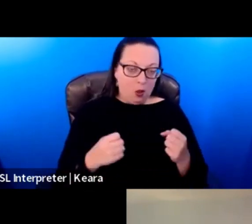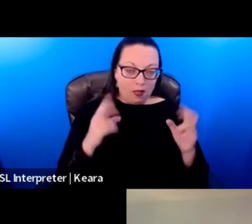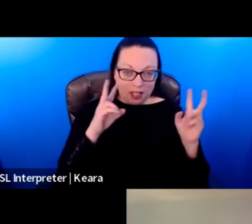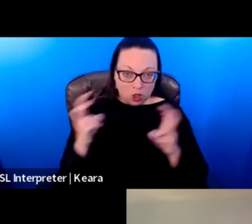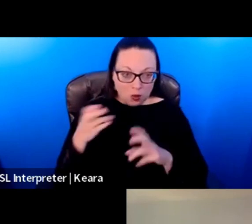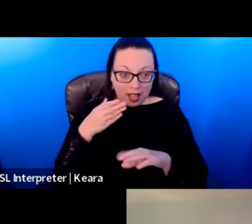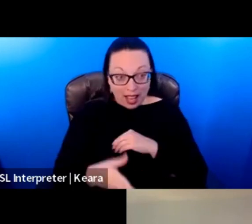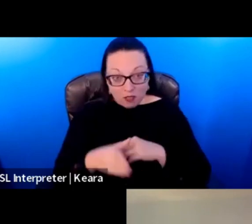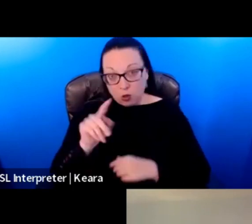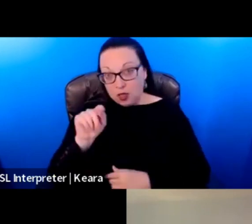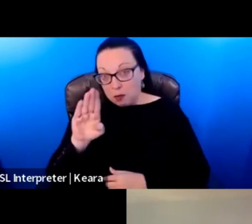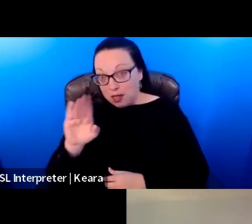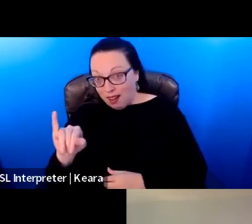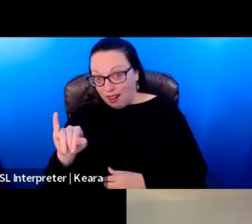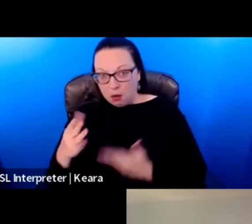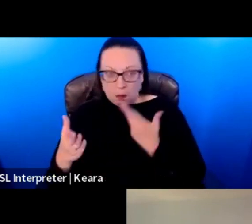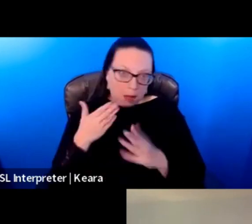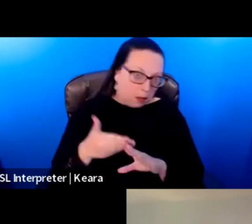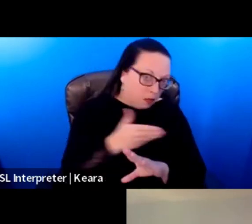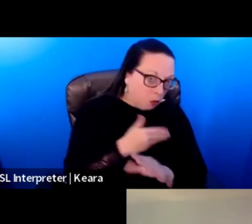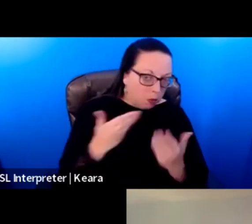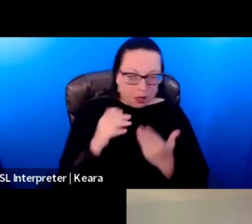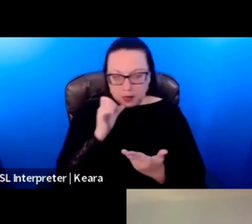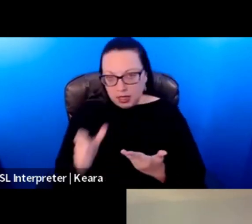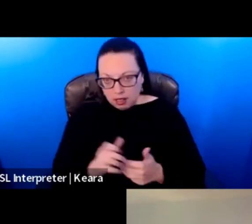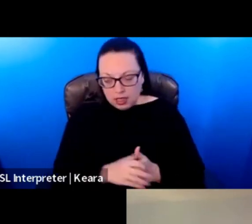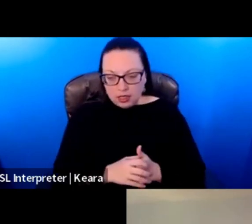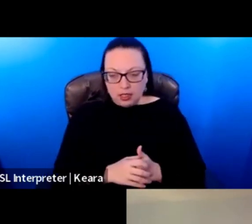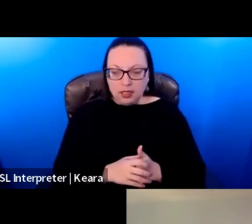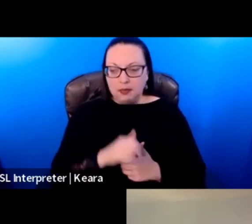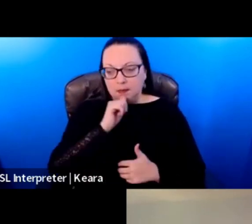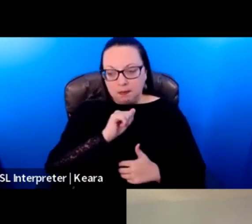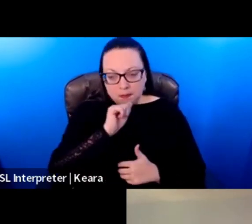maybe before maybe not dealing with homelessness. I mean, what